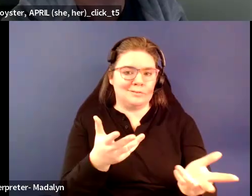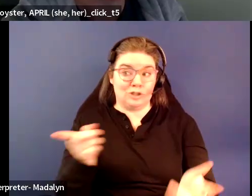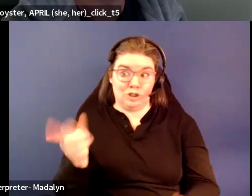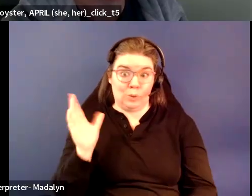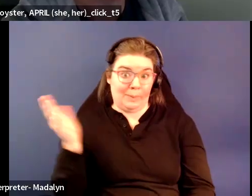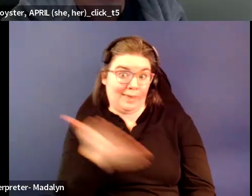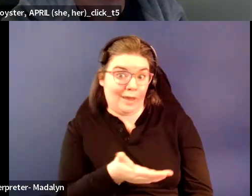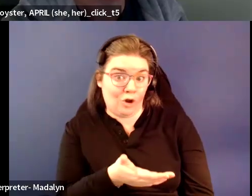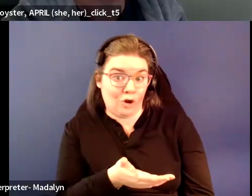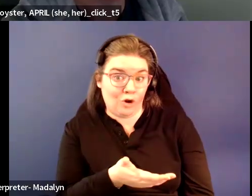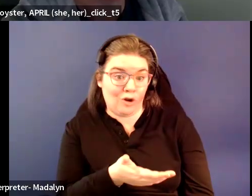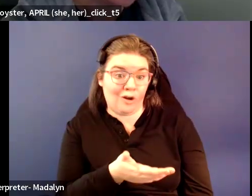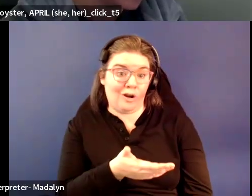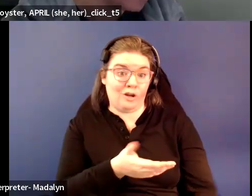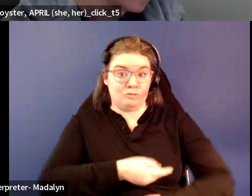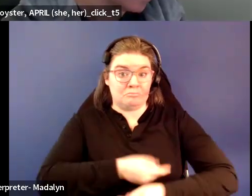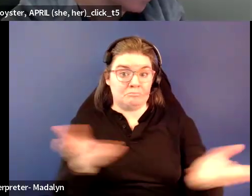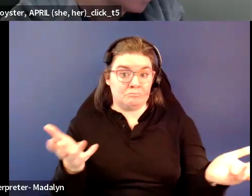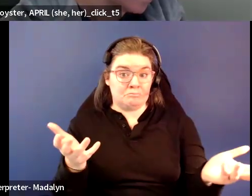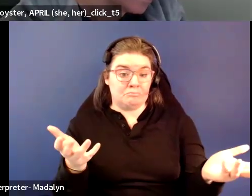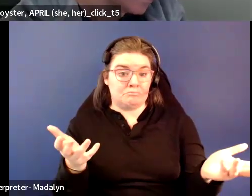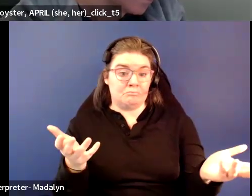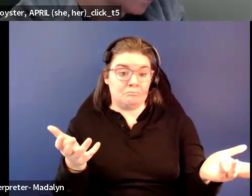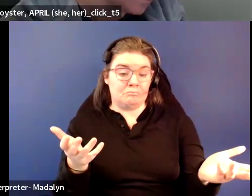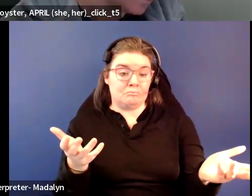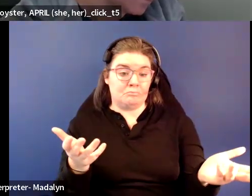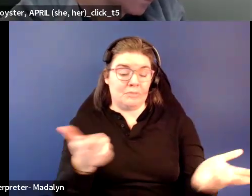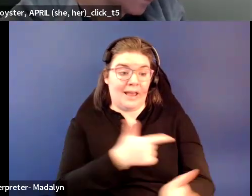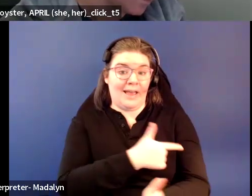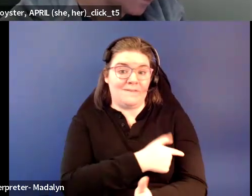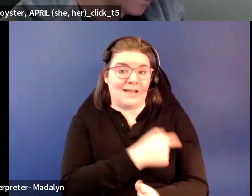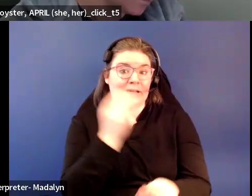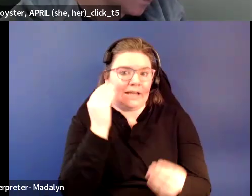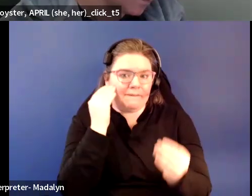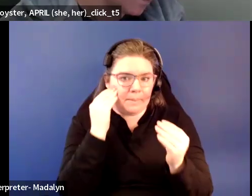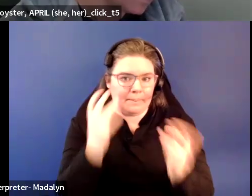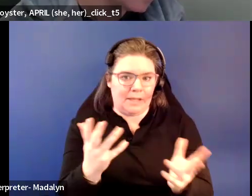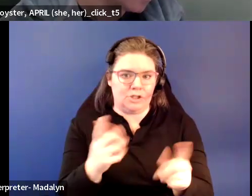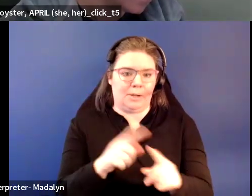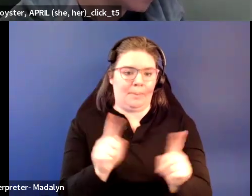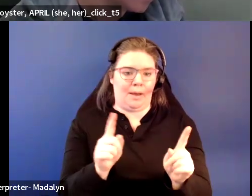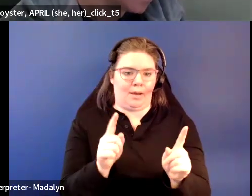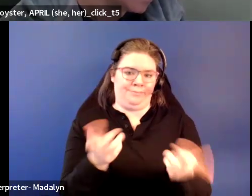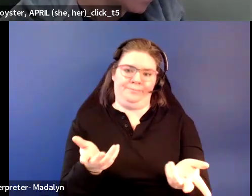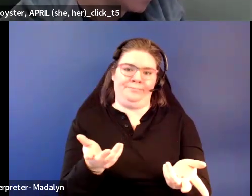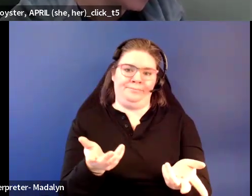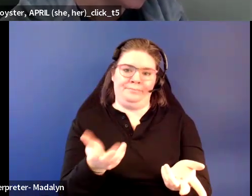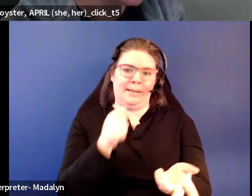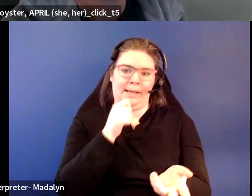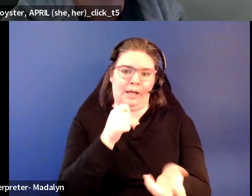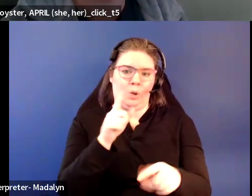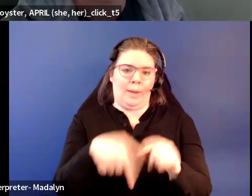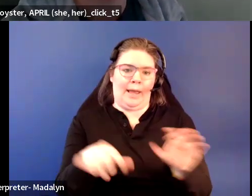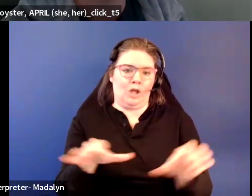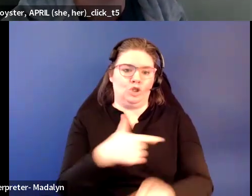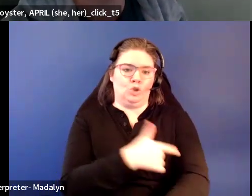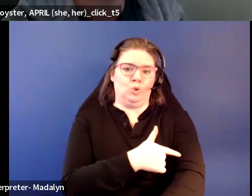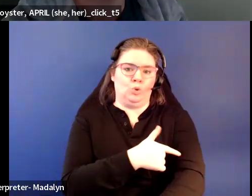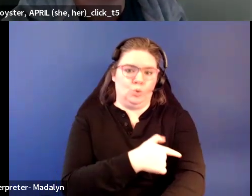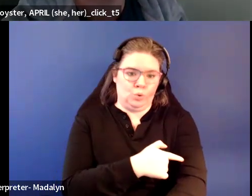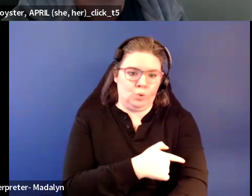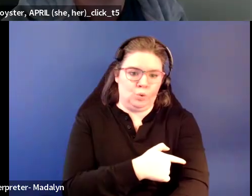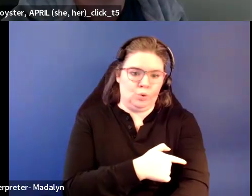Carolyn Grawi: and she'll give out vaccine and health information, but that doesn't help you to give the vaccines themselves to get credit for shots in arms. So